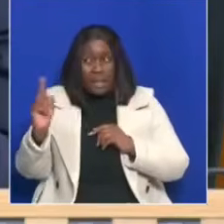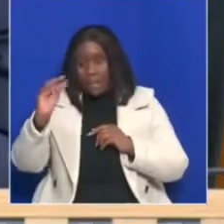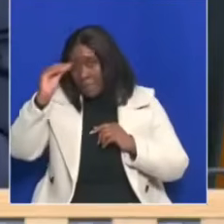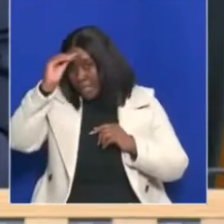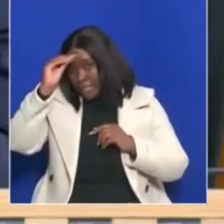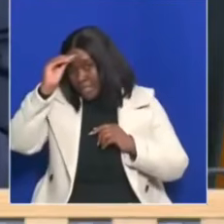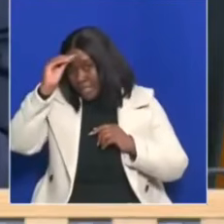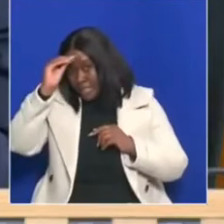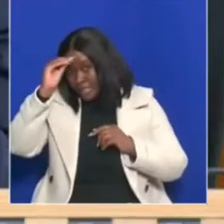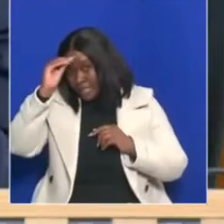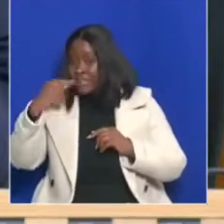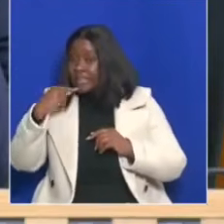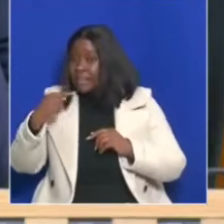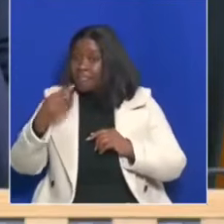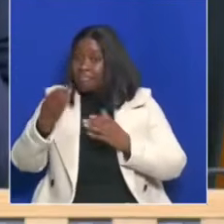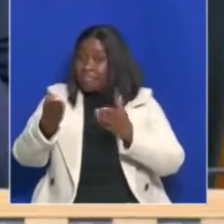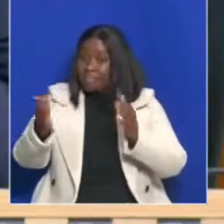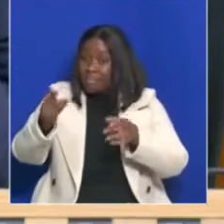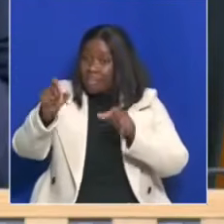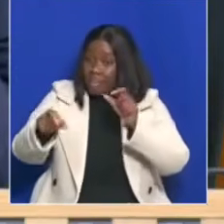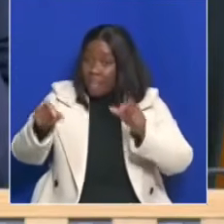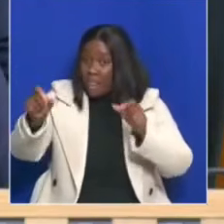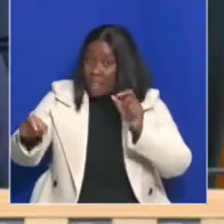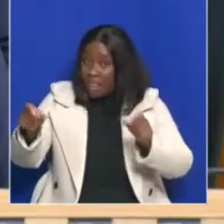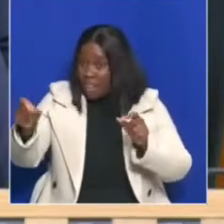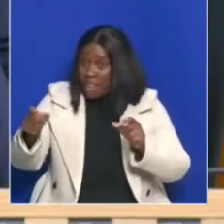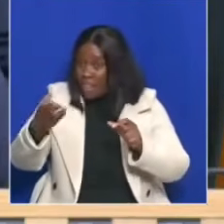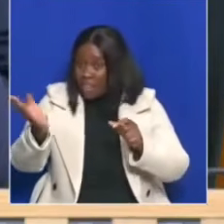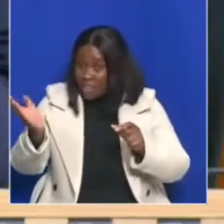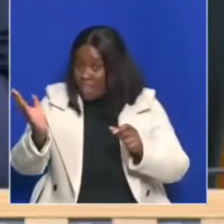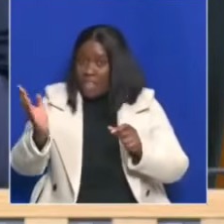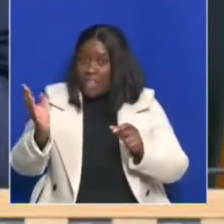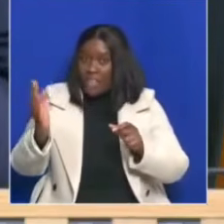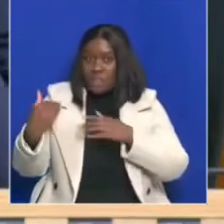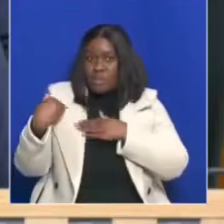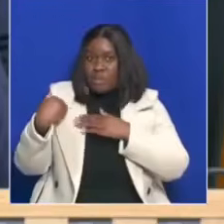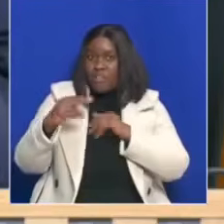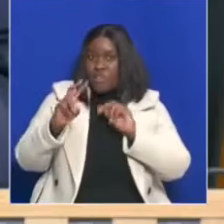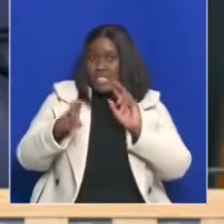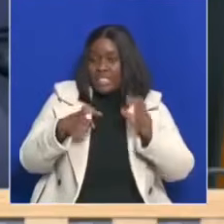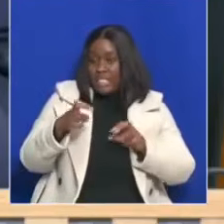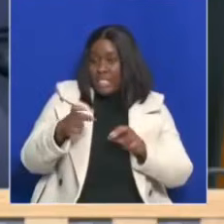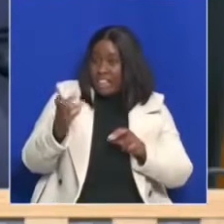intelligence we got doesn't the answer lie there either there is an answer there or there isn't